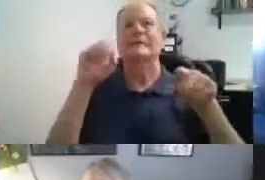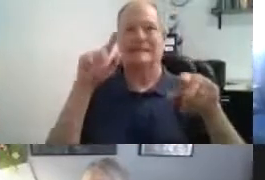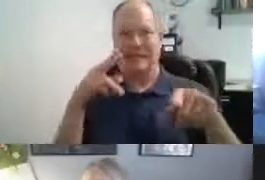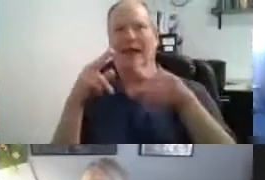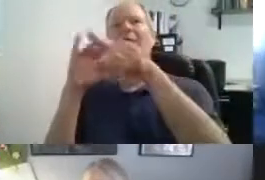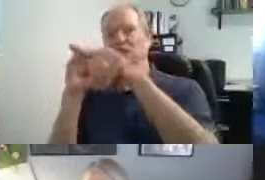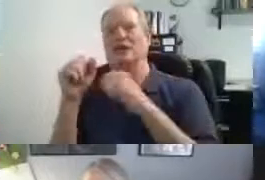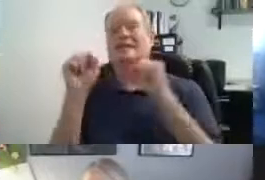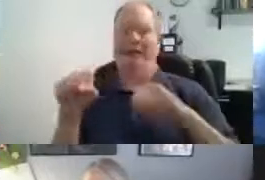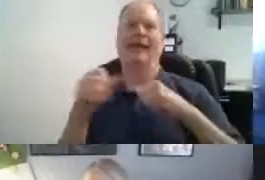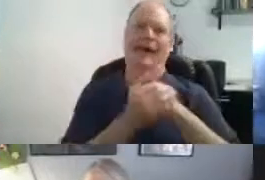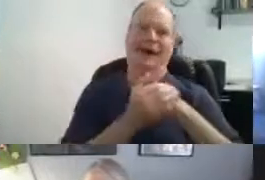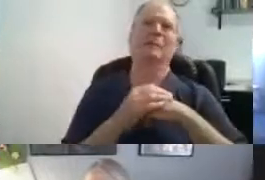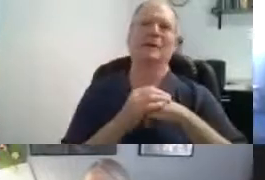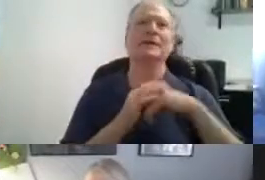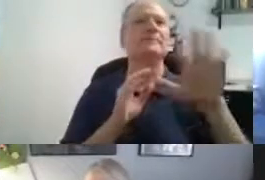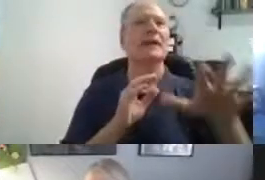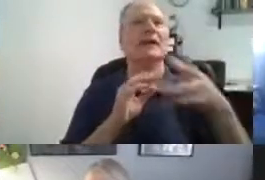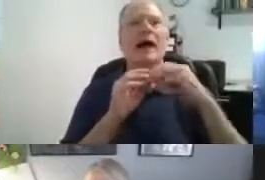But Seth and Jessica can.